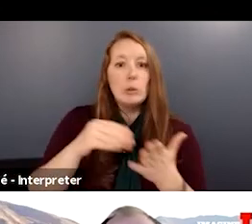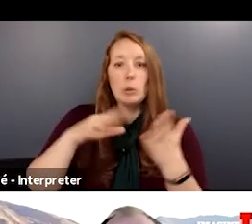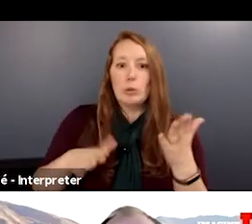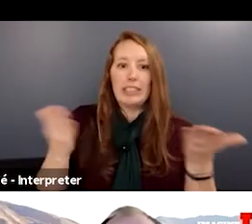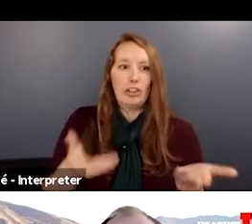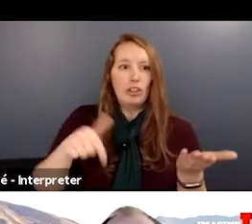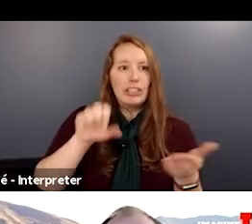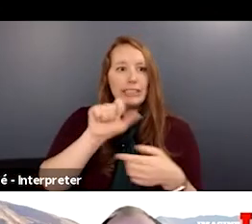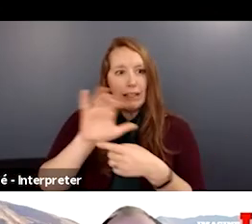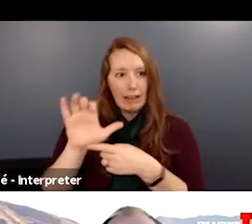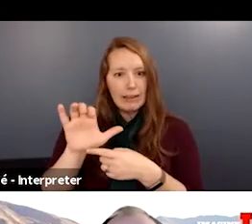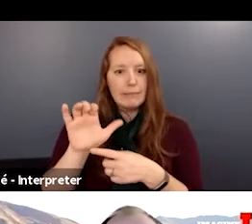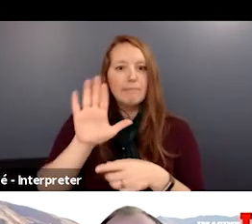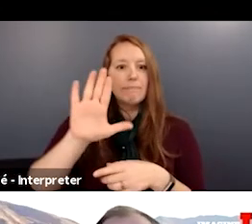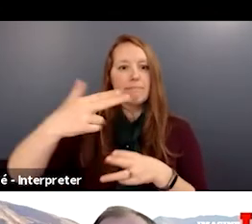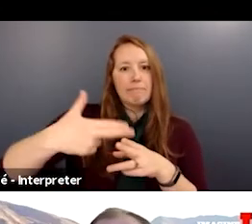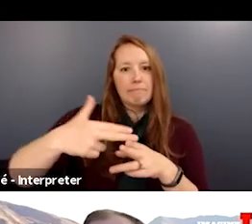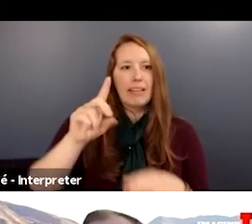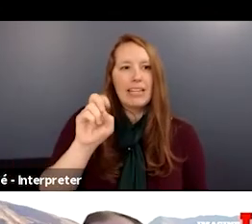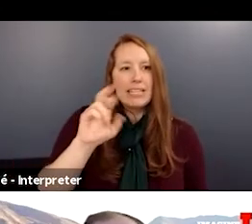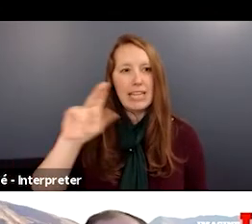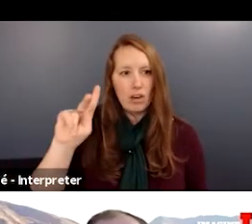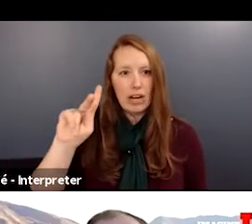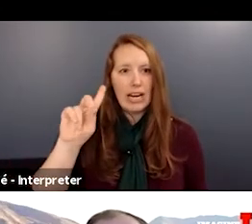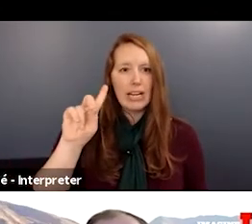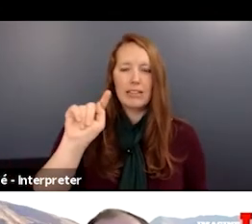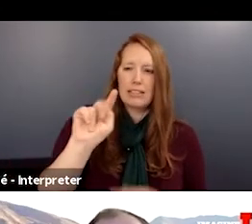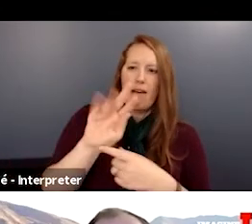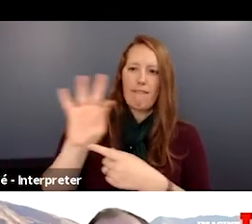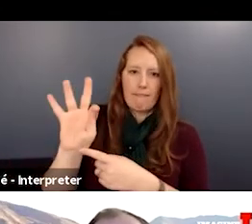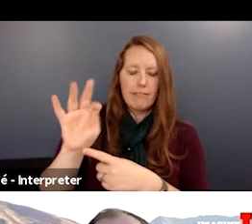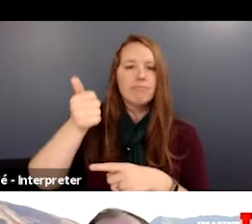Derrick is pursuing a communications degree. He is passionate about diversity,